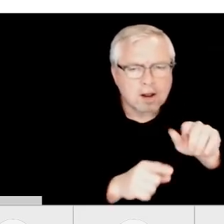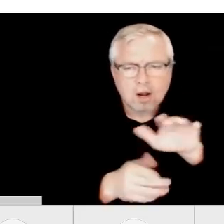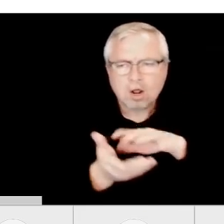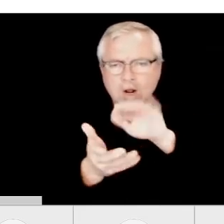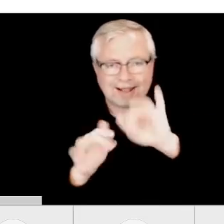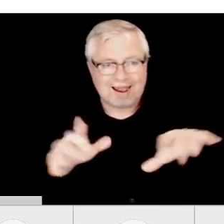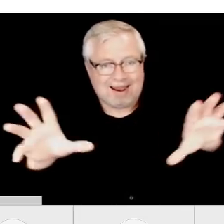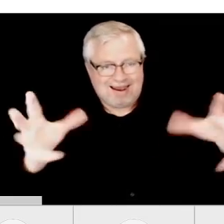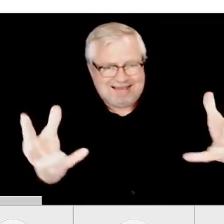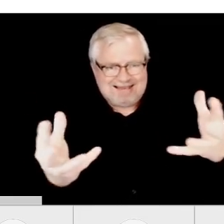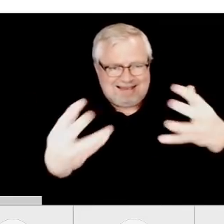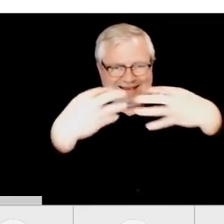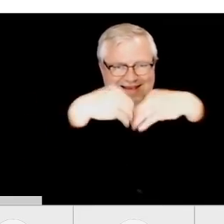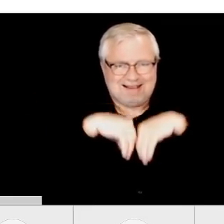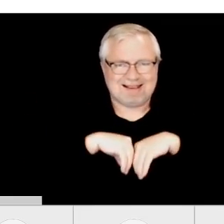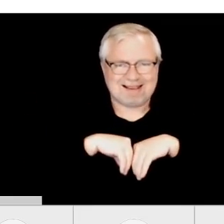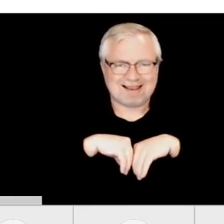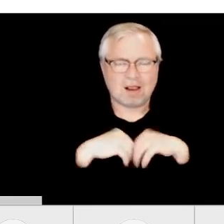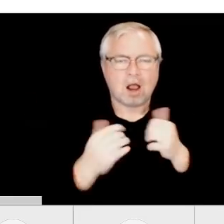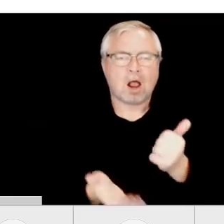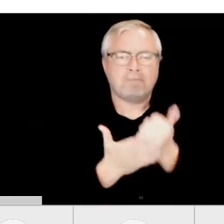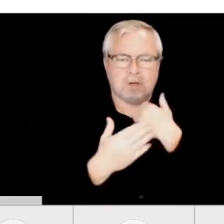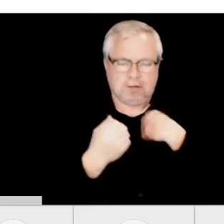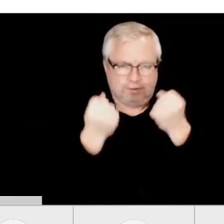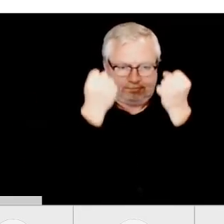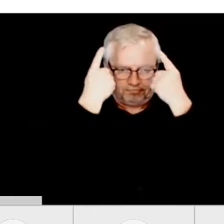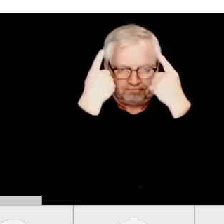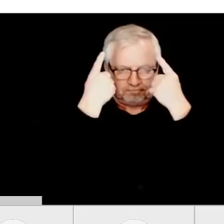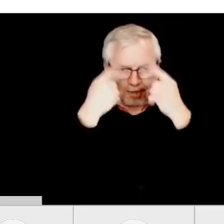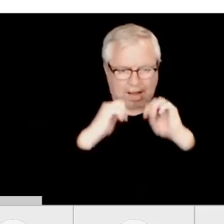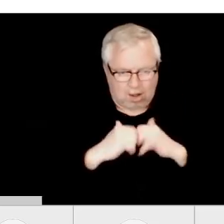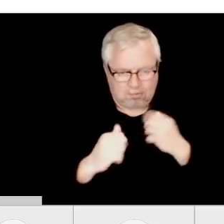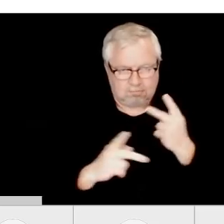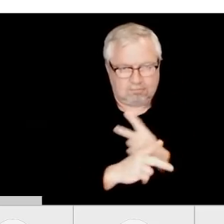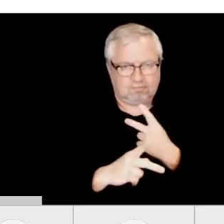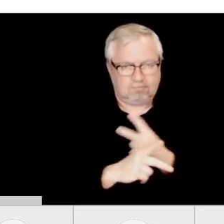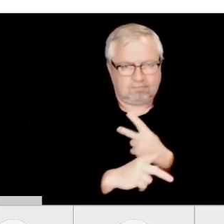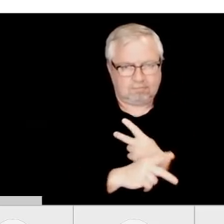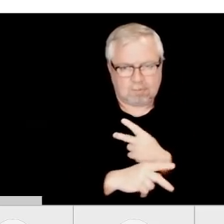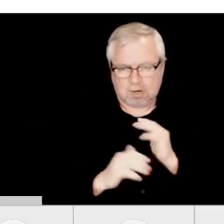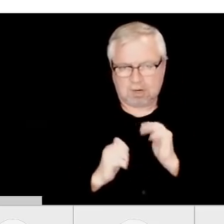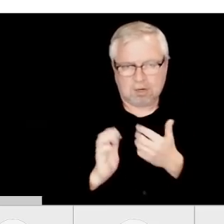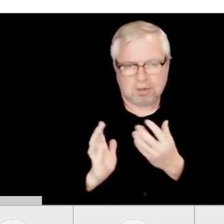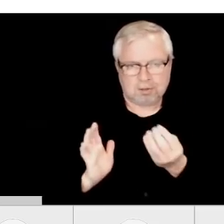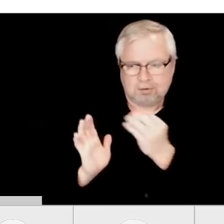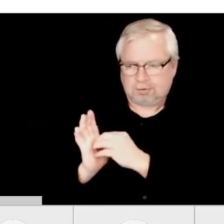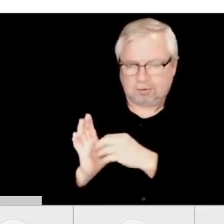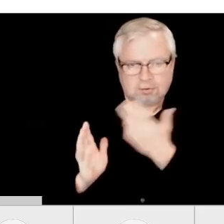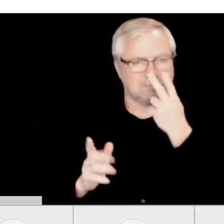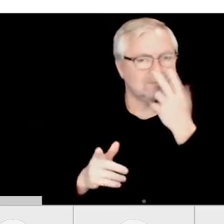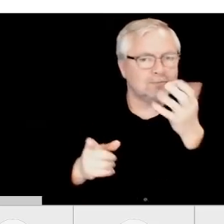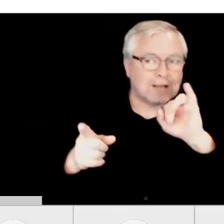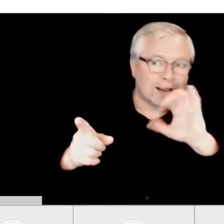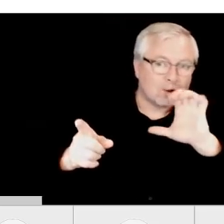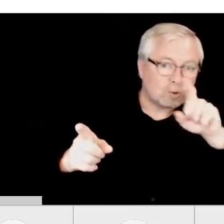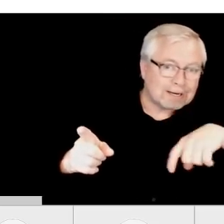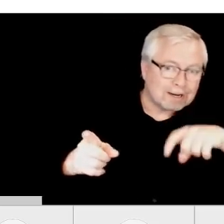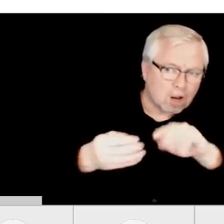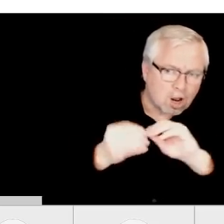understanding about probability of mortality, the ICU into the model: